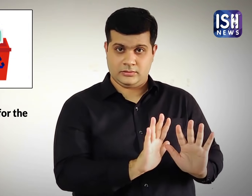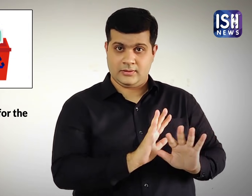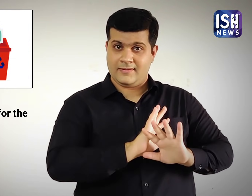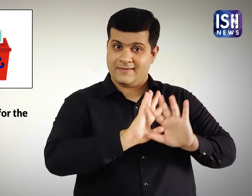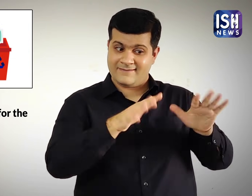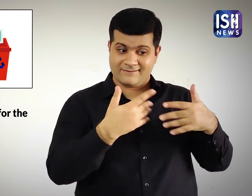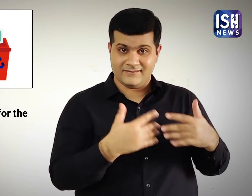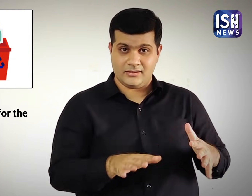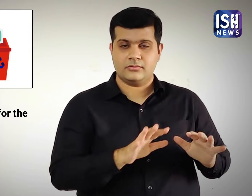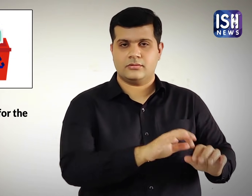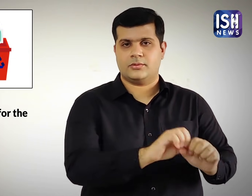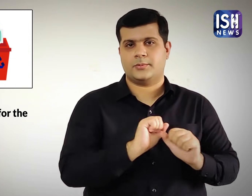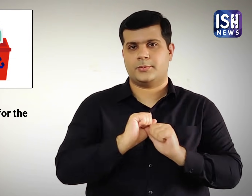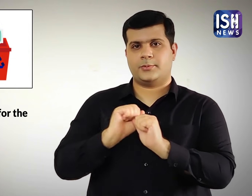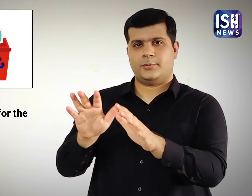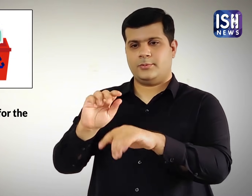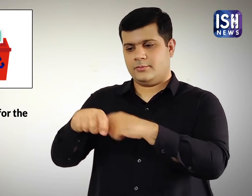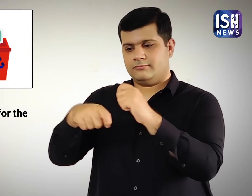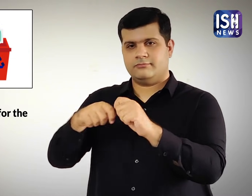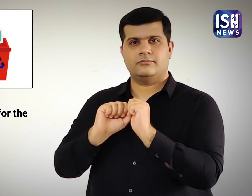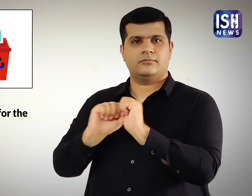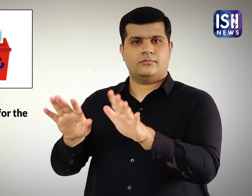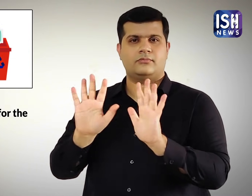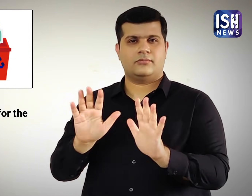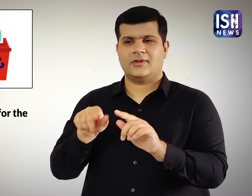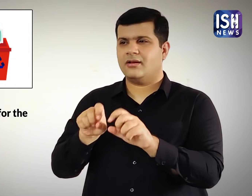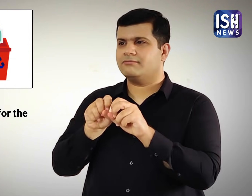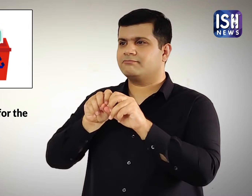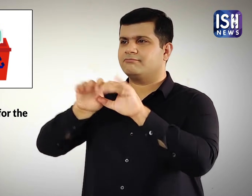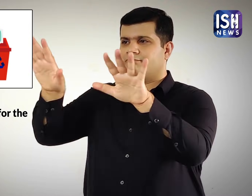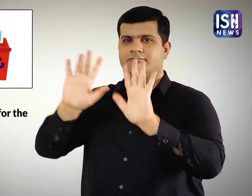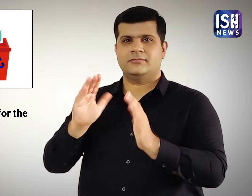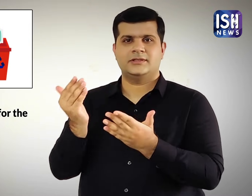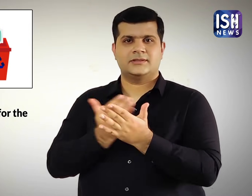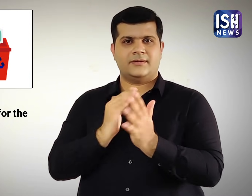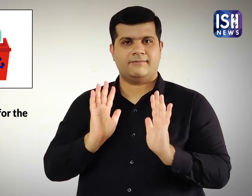Once that is done, tie it in a bag and discard. This will reduce spread of infection.